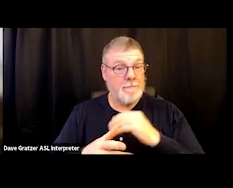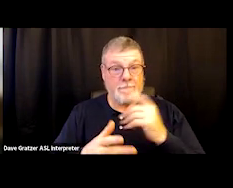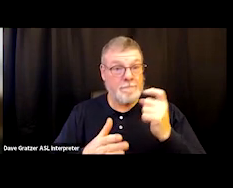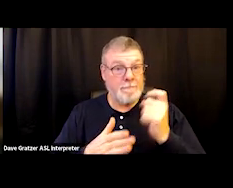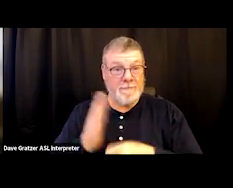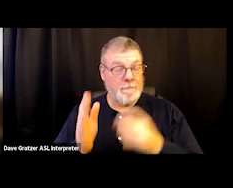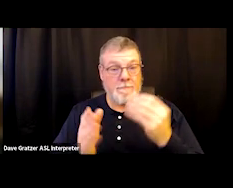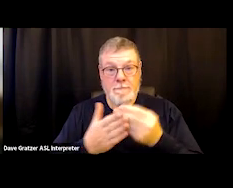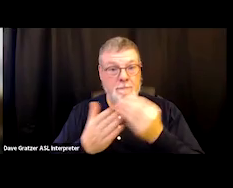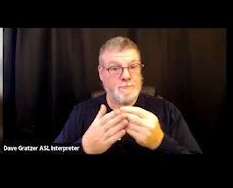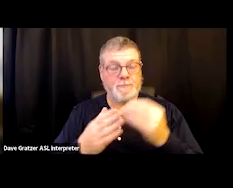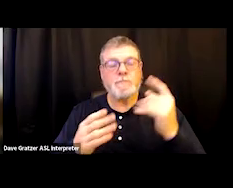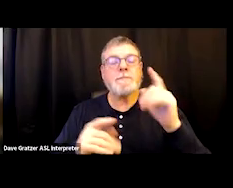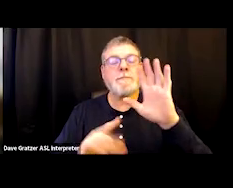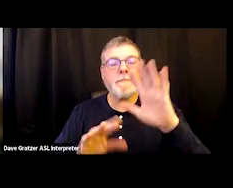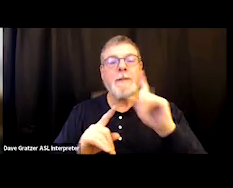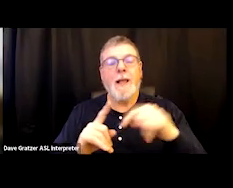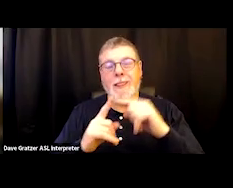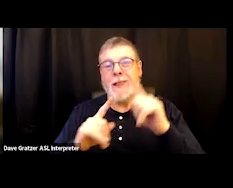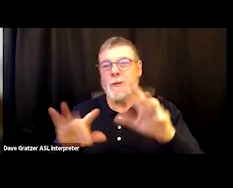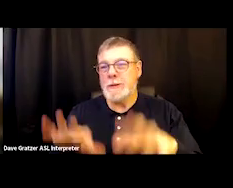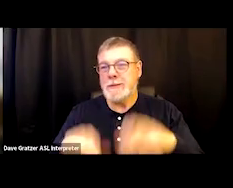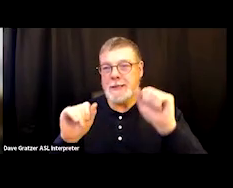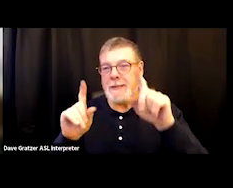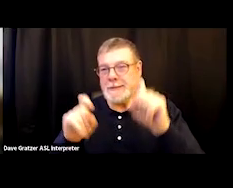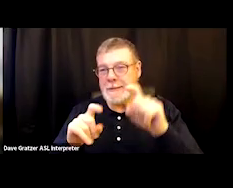unless you take a test through Social Security.